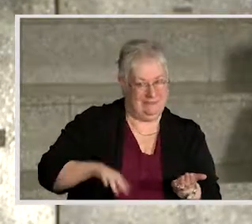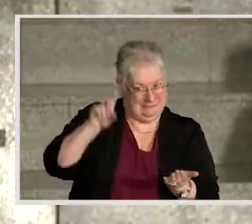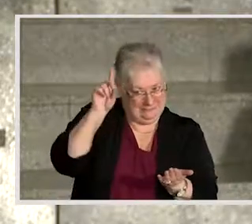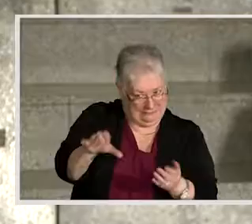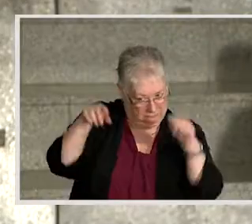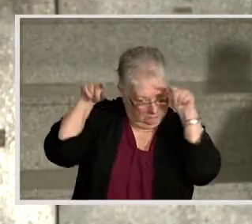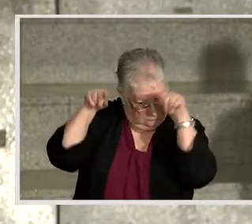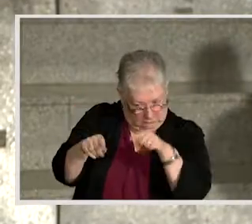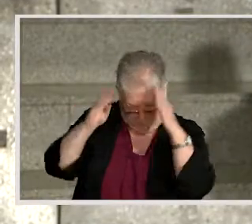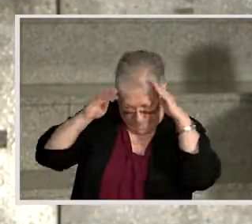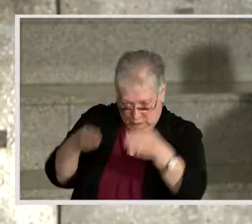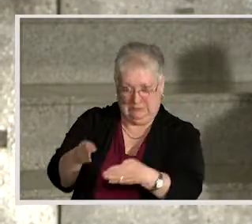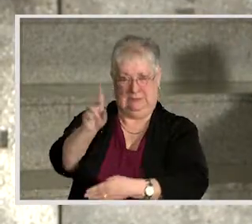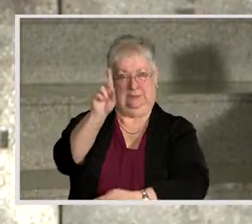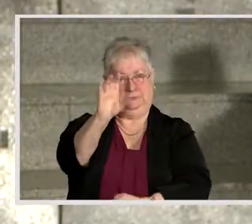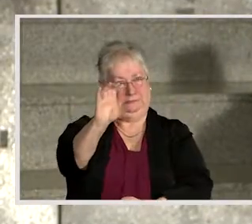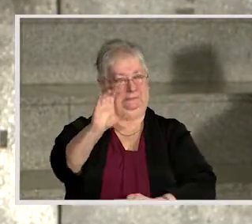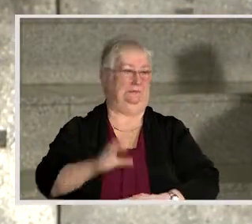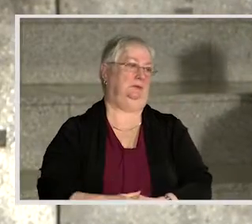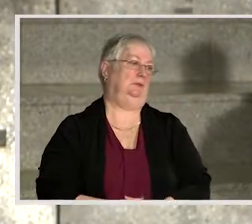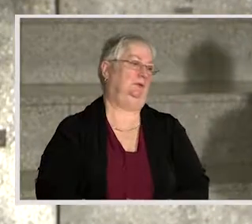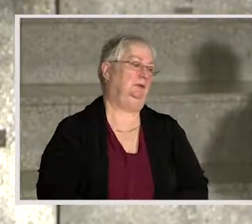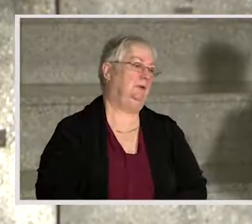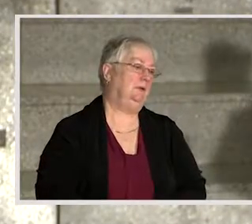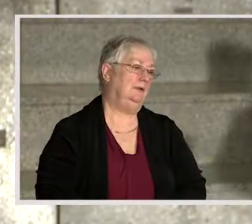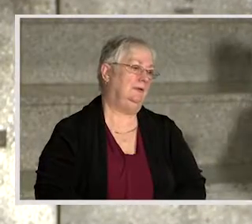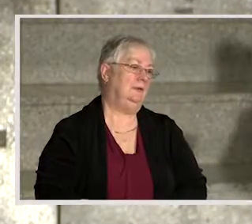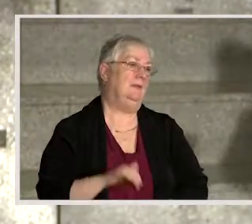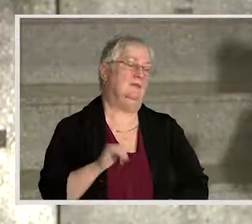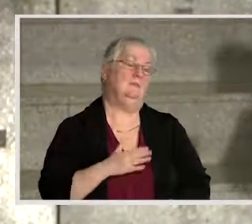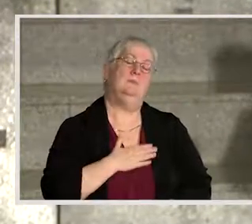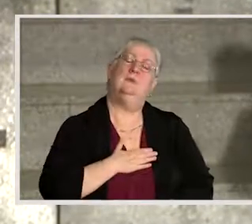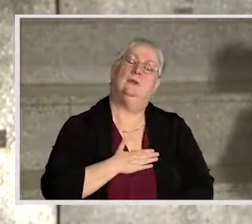ACTUALLY I THINK ABOUT THE $13 BILLION THAT WE ALREADY COLLECT